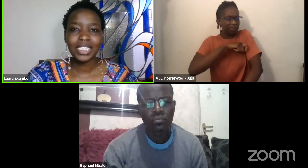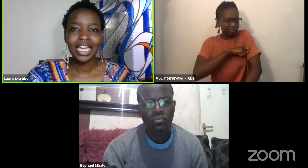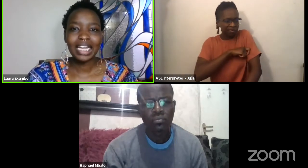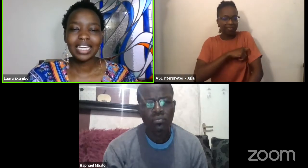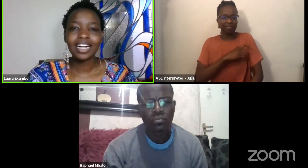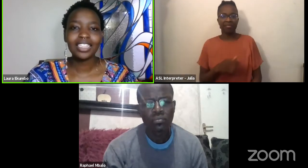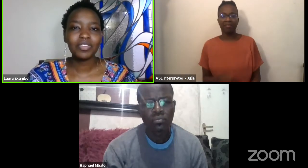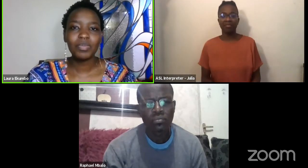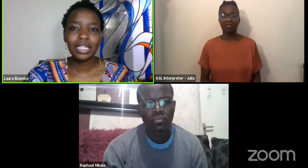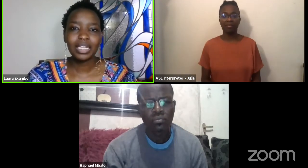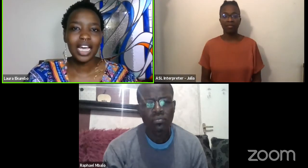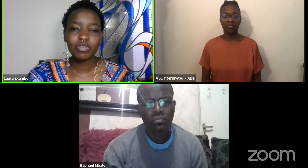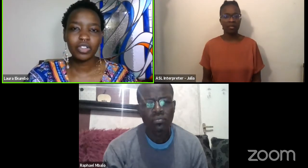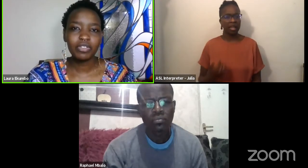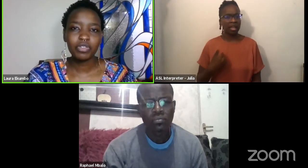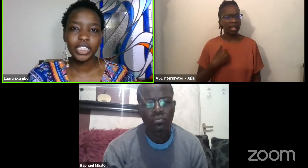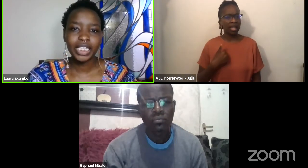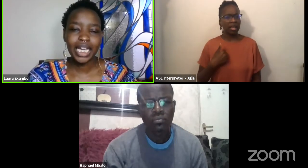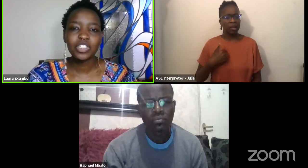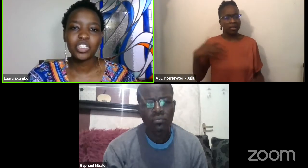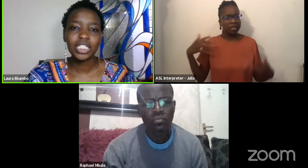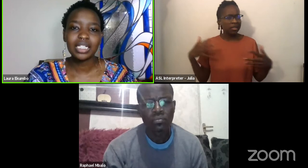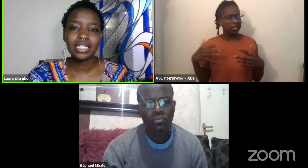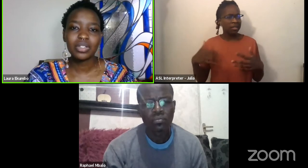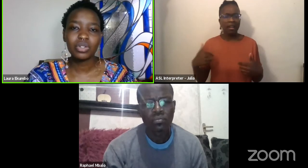I'm scared I'll never be as fully free as she is